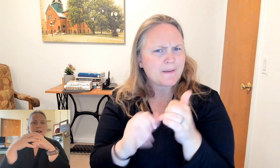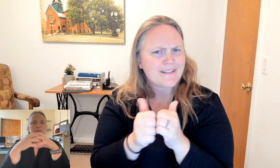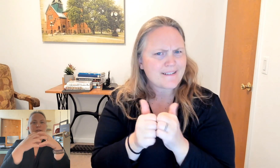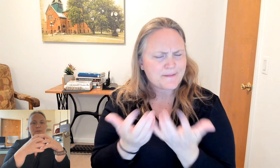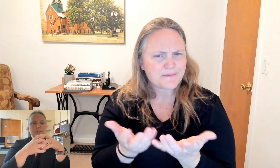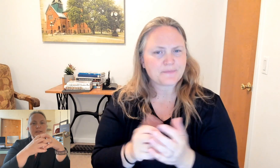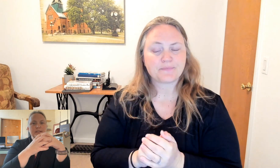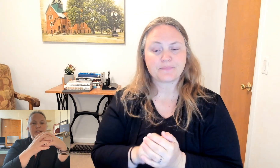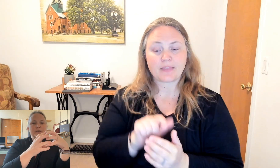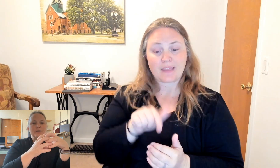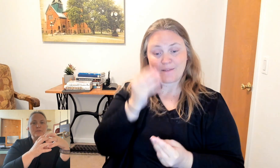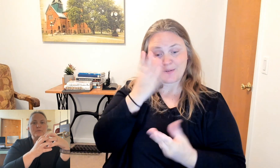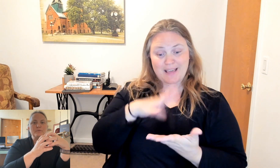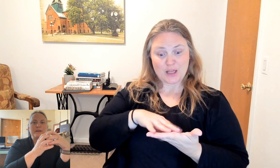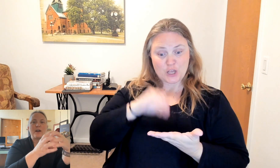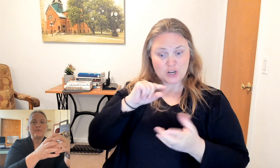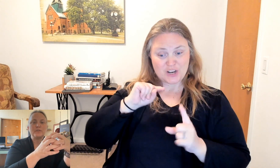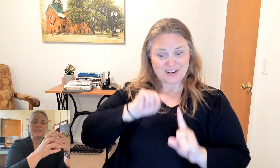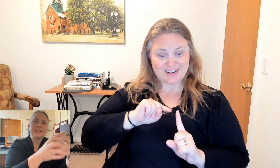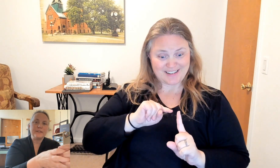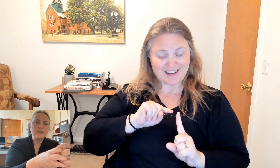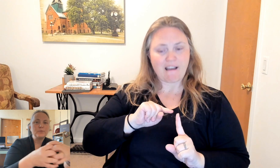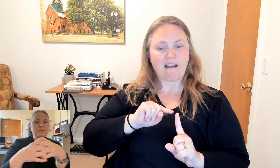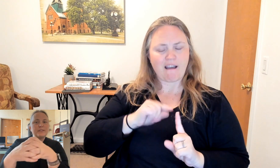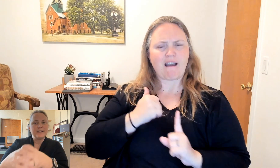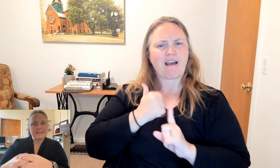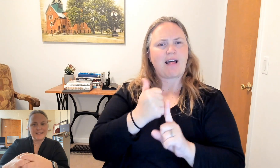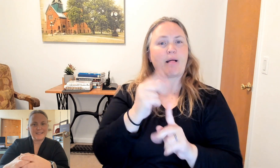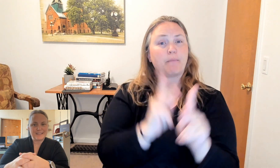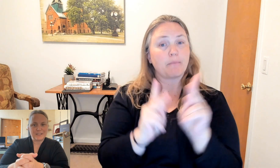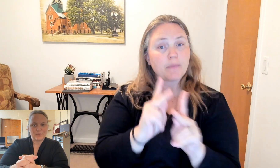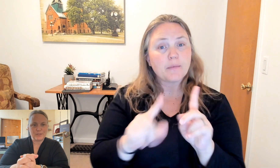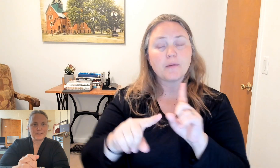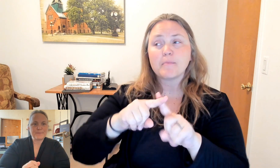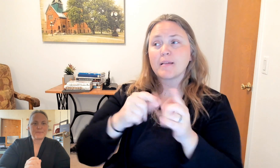How can we use it to be helpful to individuals and to institutions?